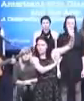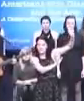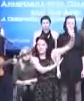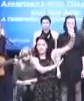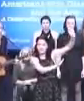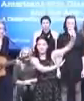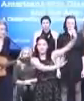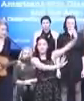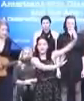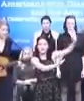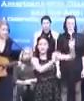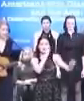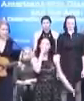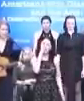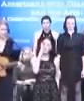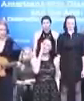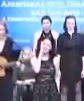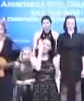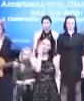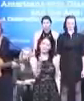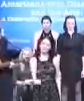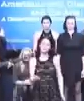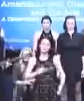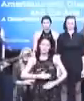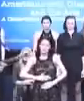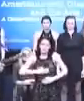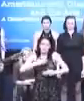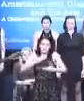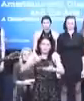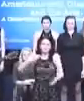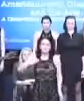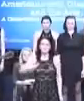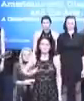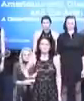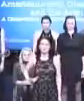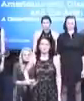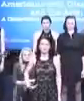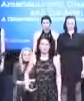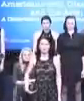Mama who bore me